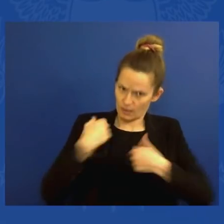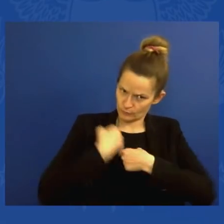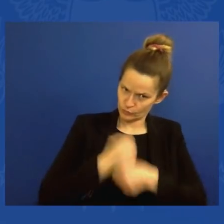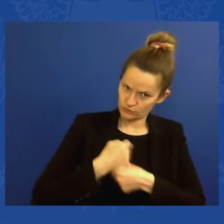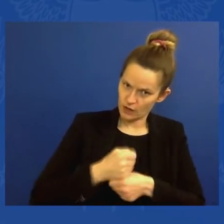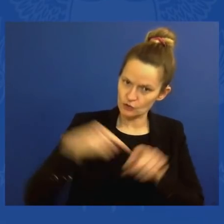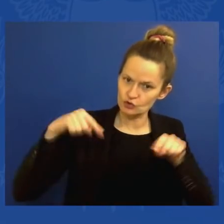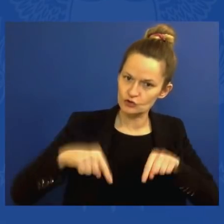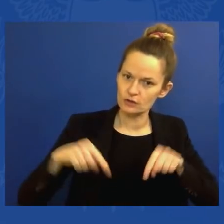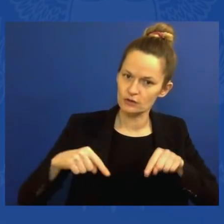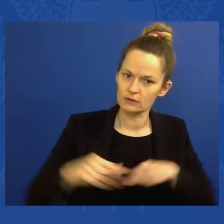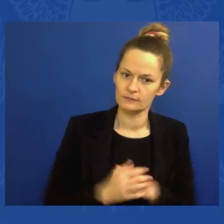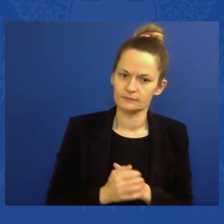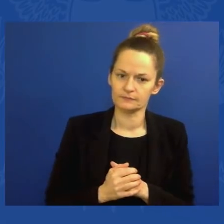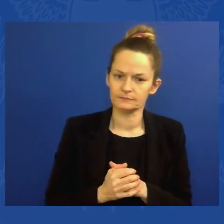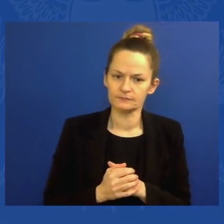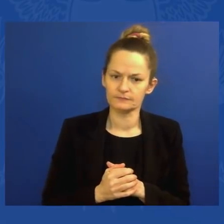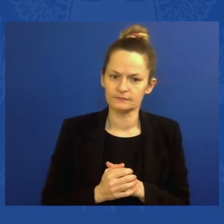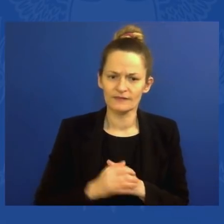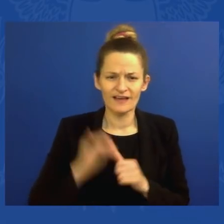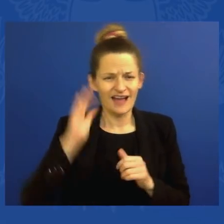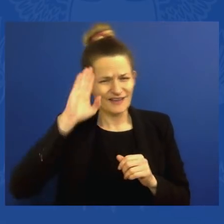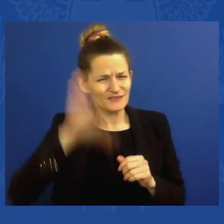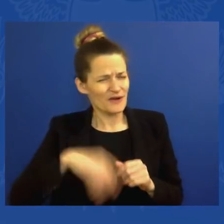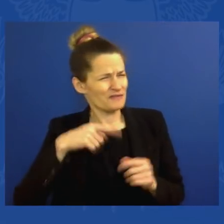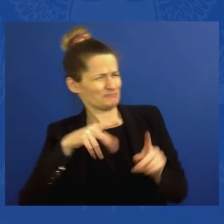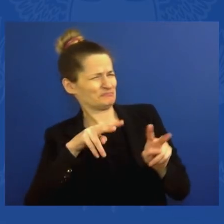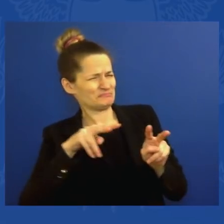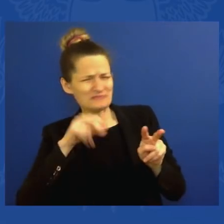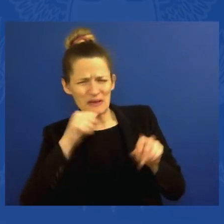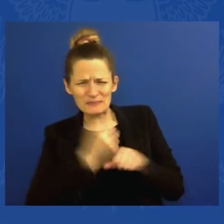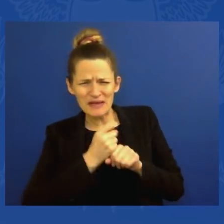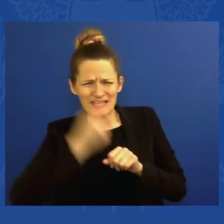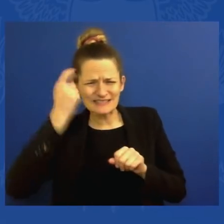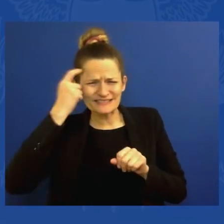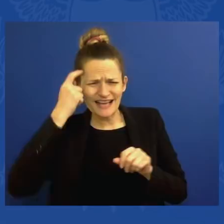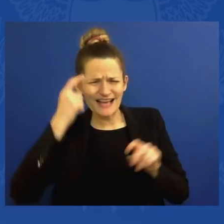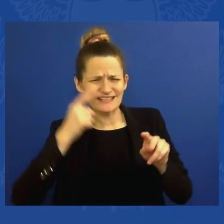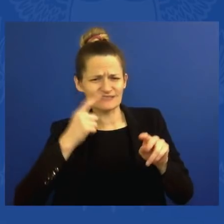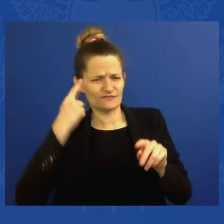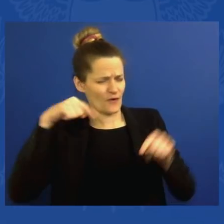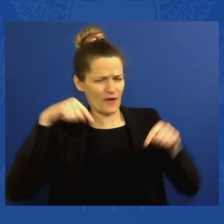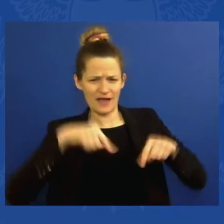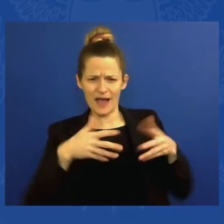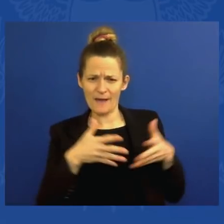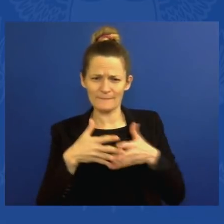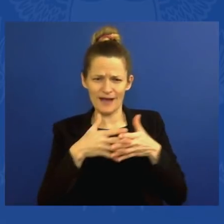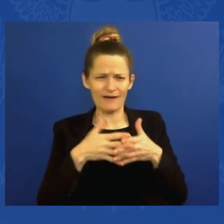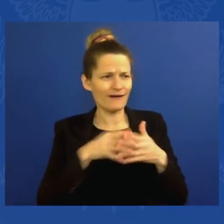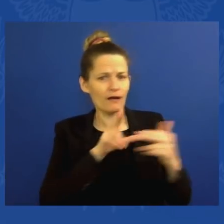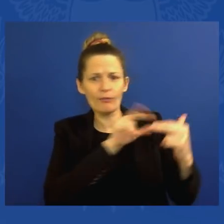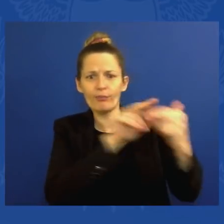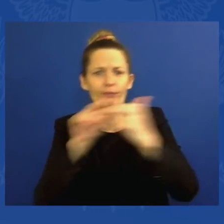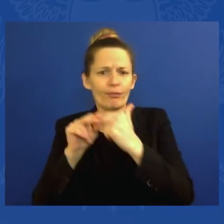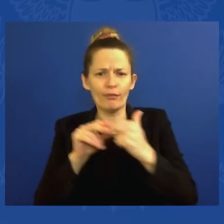for American customers, leveraging state of the art technology and being able to co-locate manufacturing